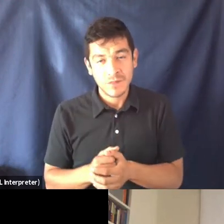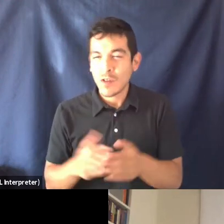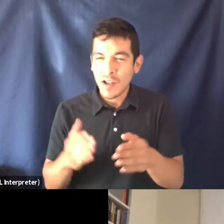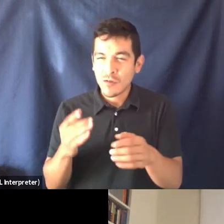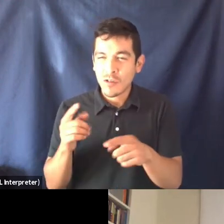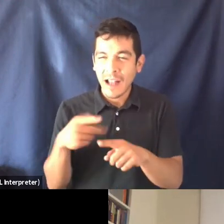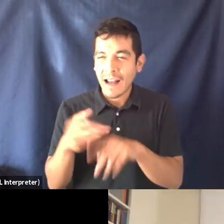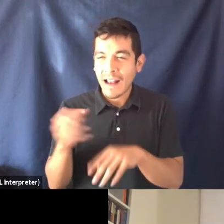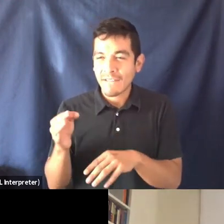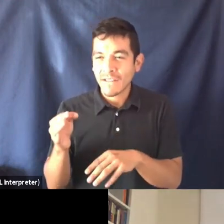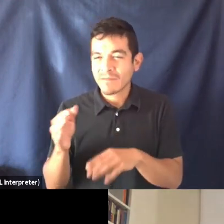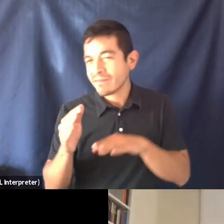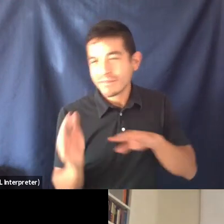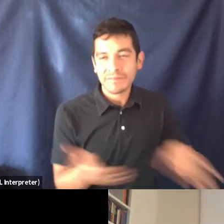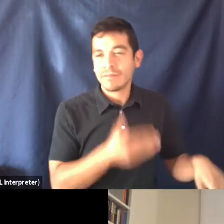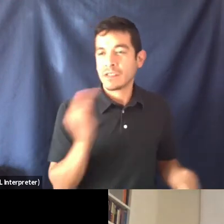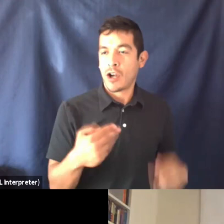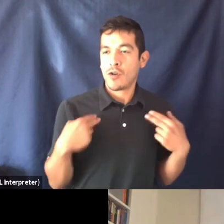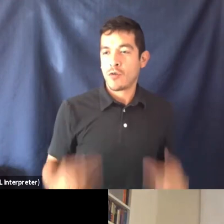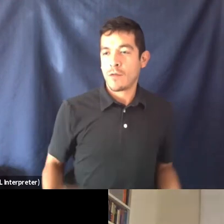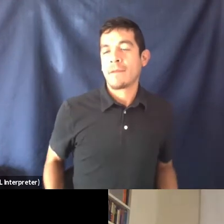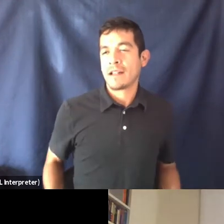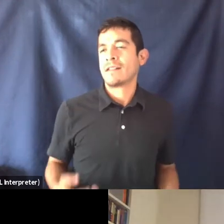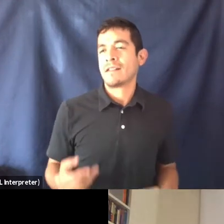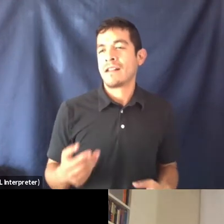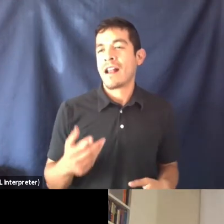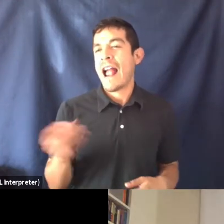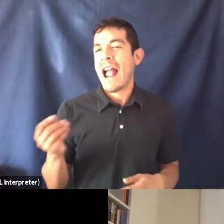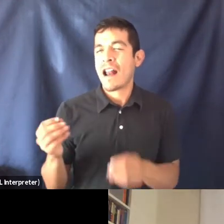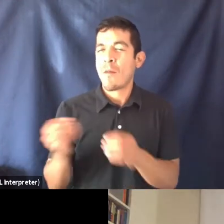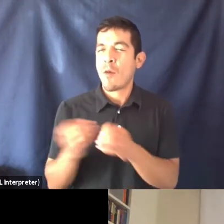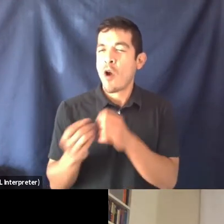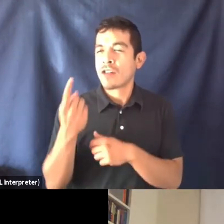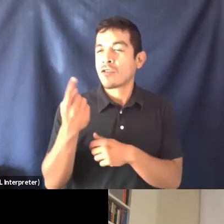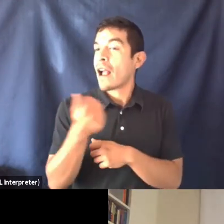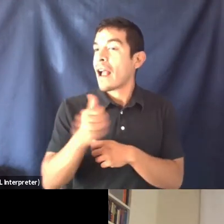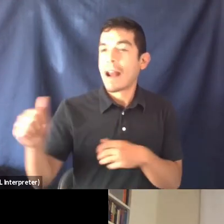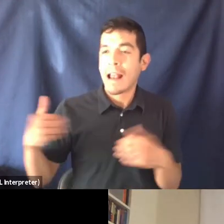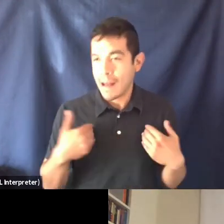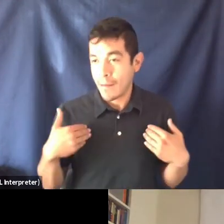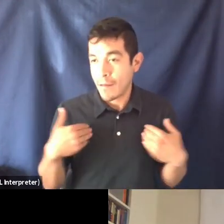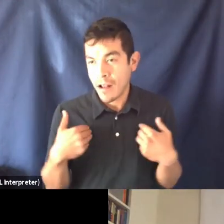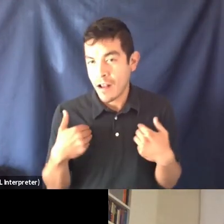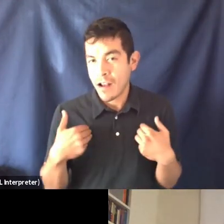in terms of our prejudices or not giving other species, the benefit of the doubt of the richness